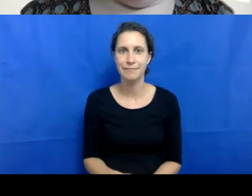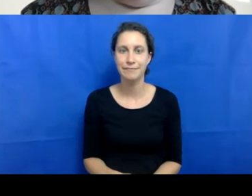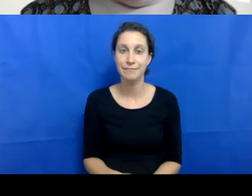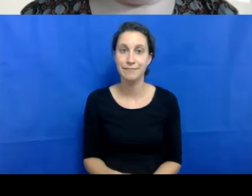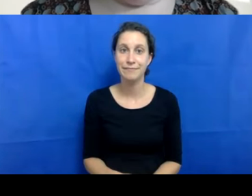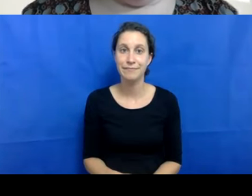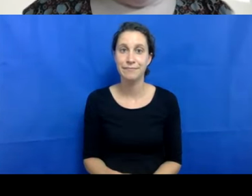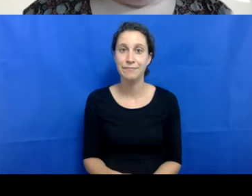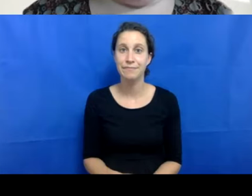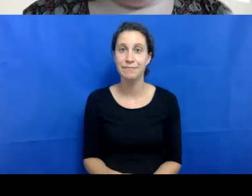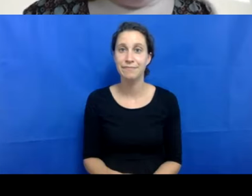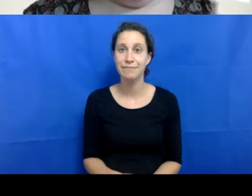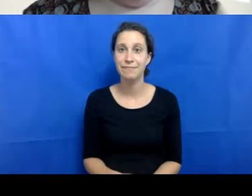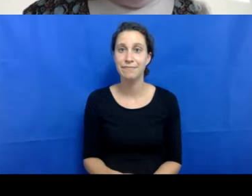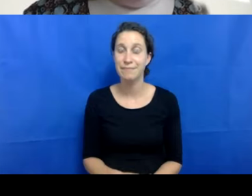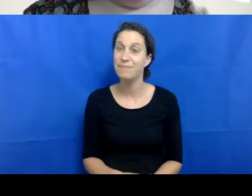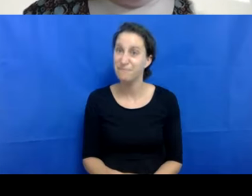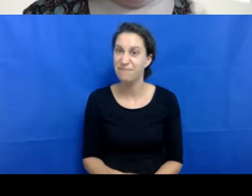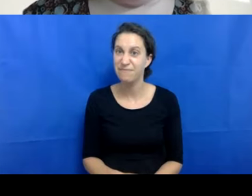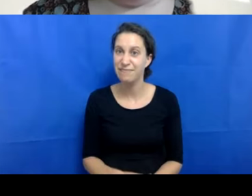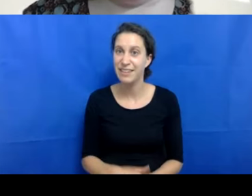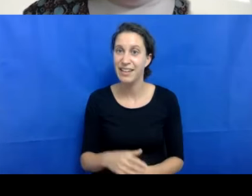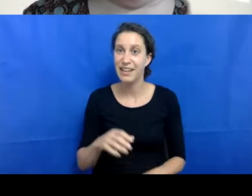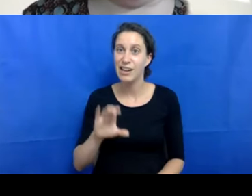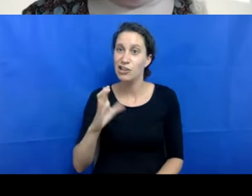As a presenter, you can also use the chat feature of Zoom.